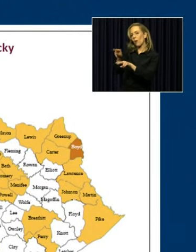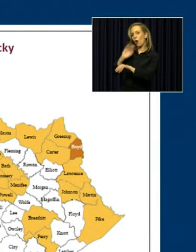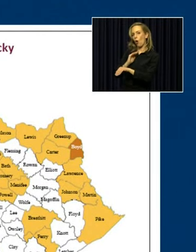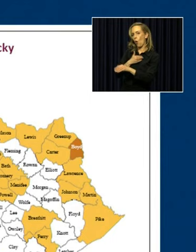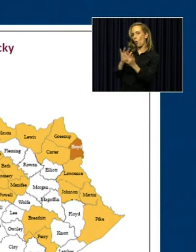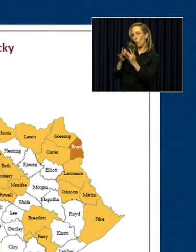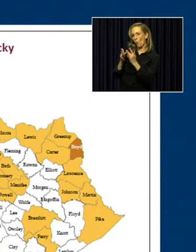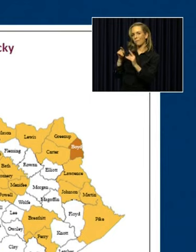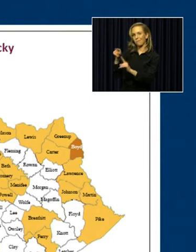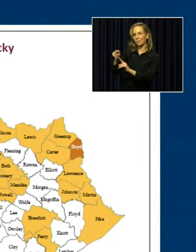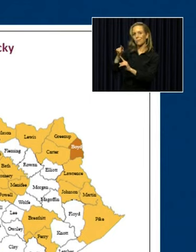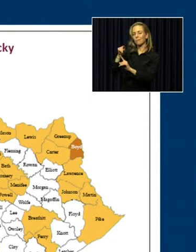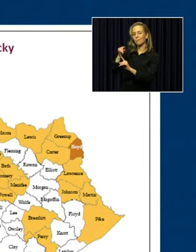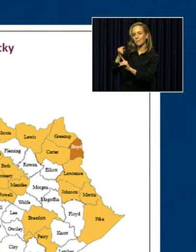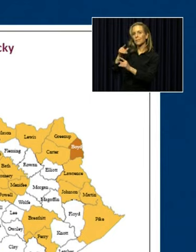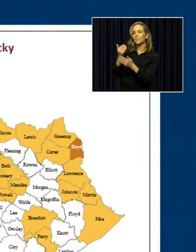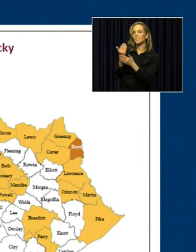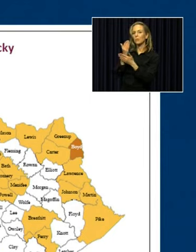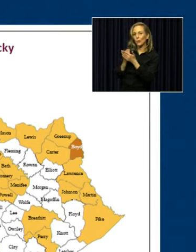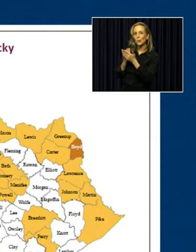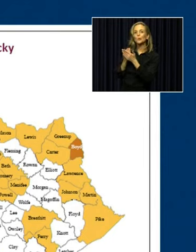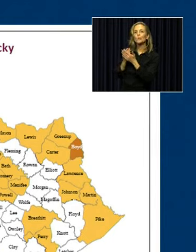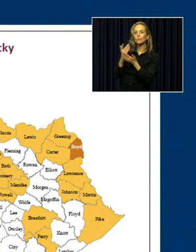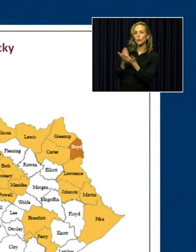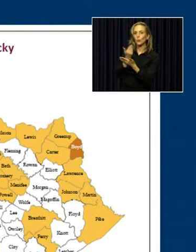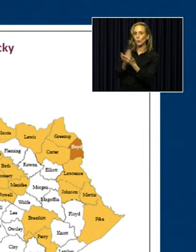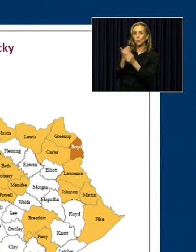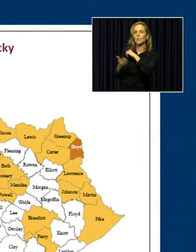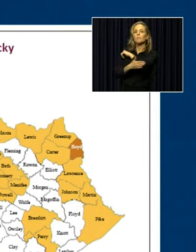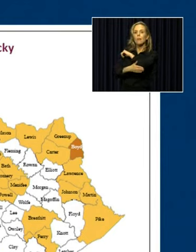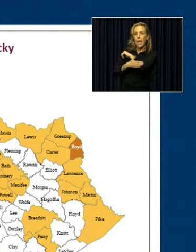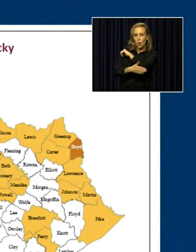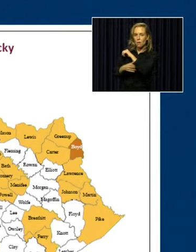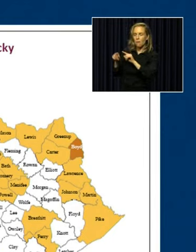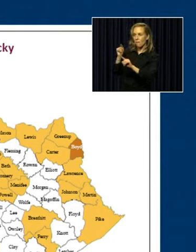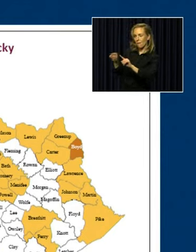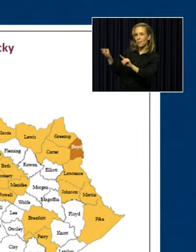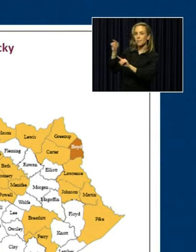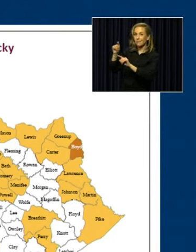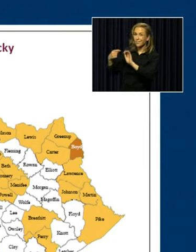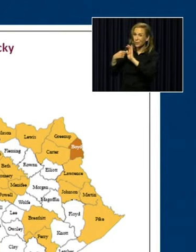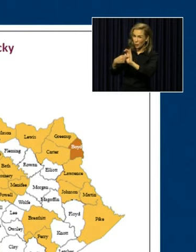THESE THREE INDIVIDUALS INCLUDE A 56-YEAR-OLD FEMALE FROM